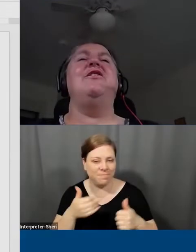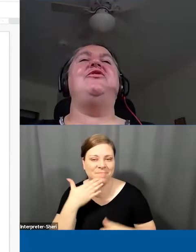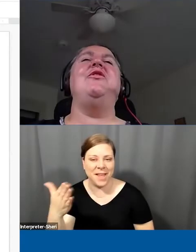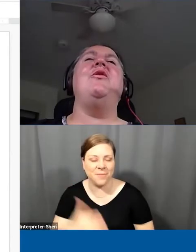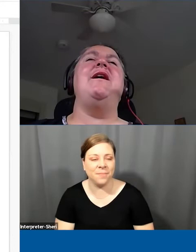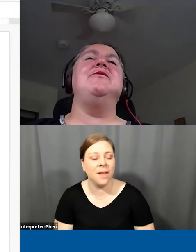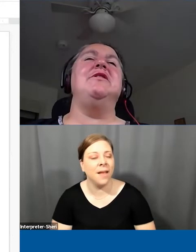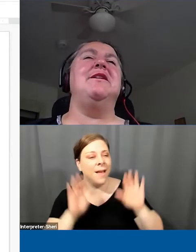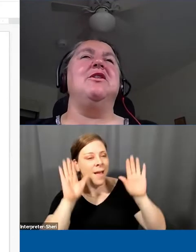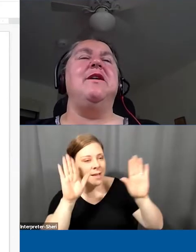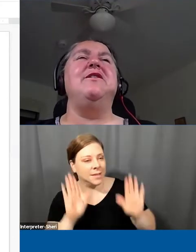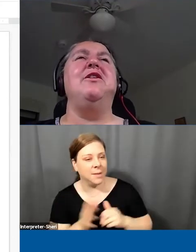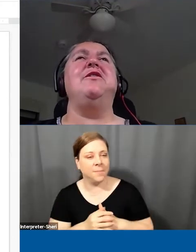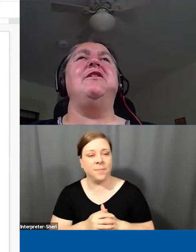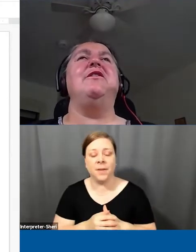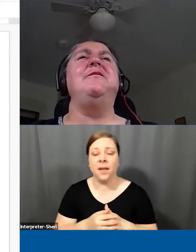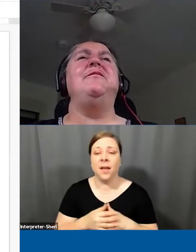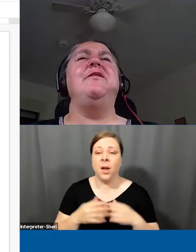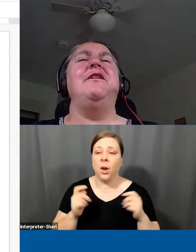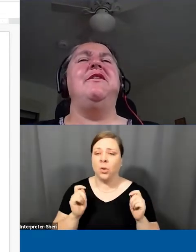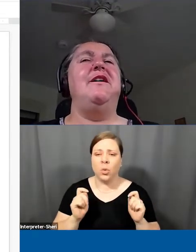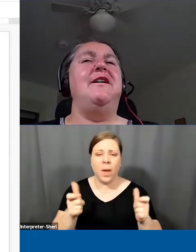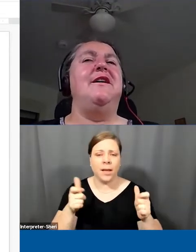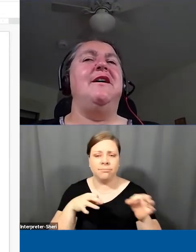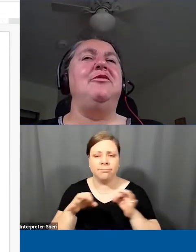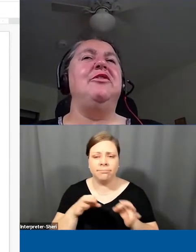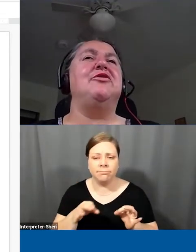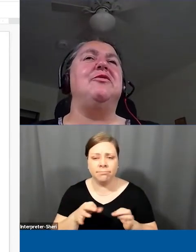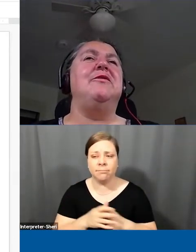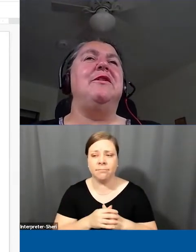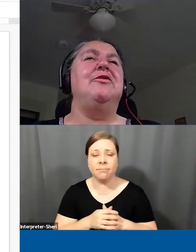So I'm going to make a quick note here that I am using a screen reader.